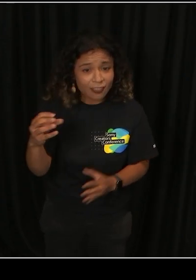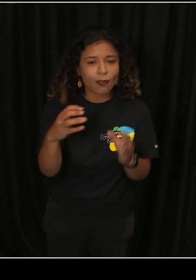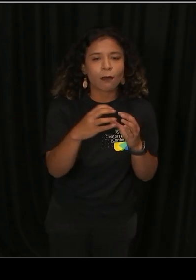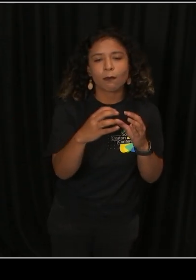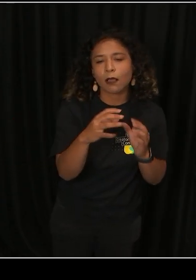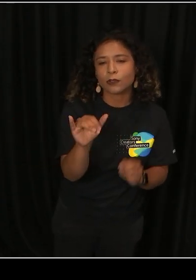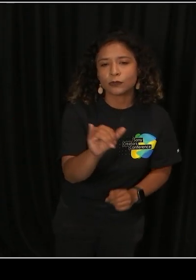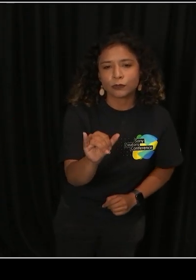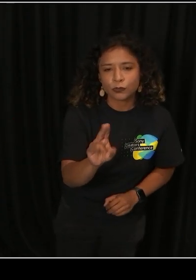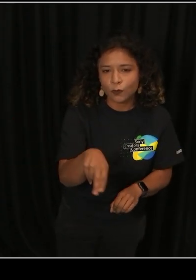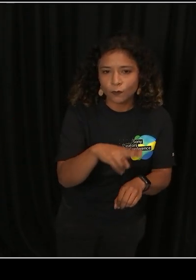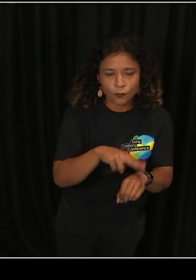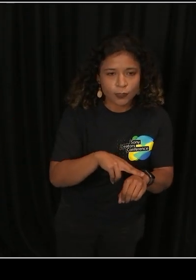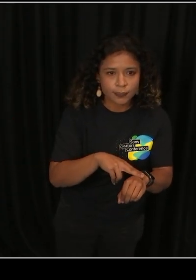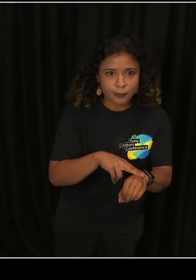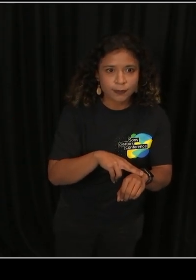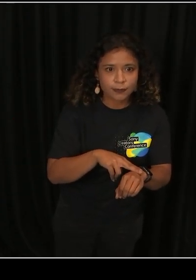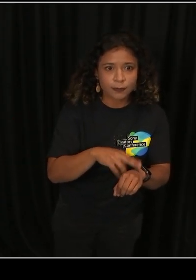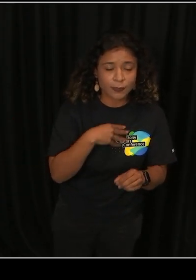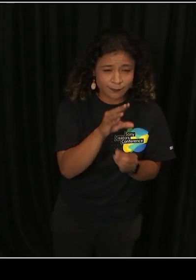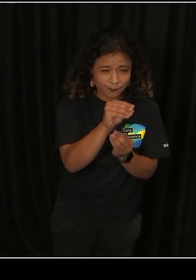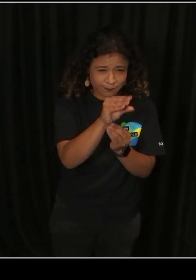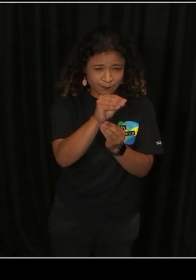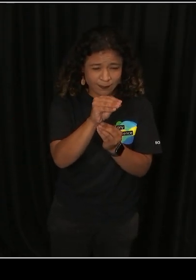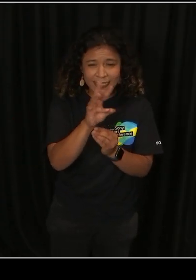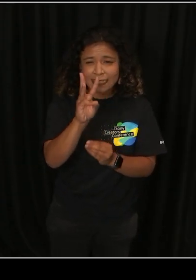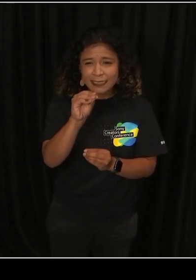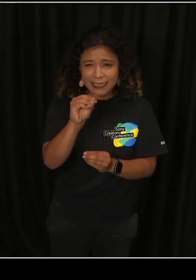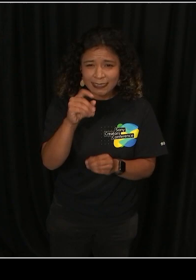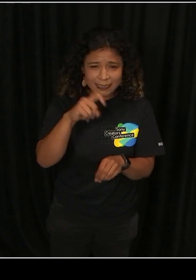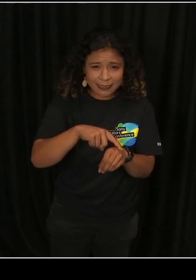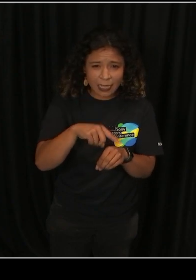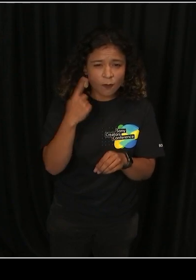The data is captured at 60 times per second in real time.